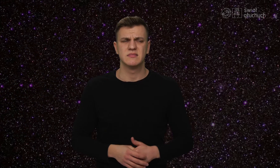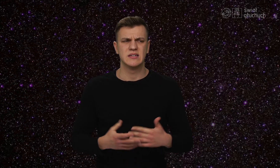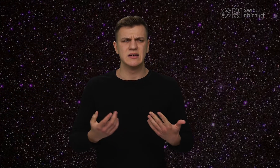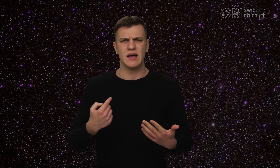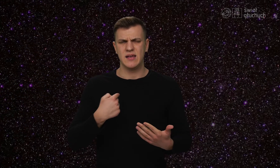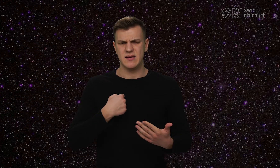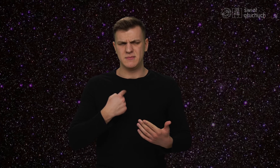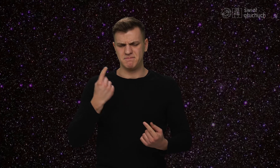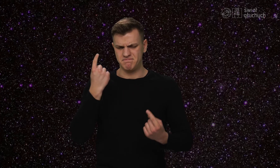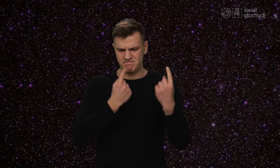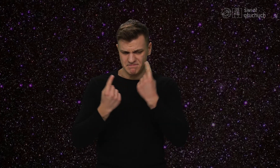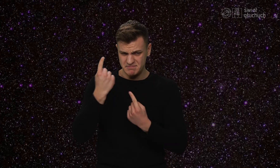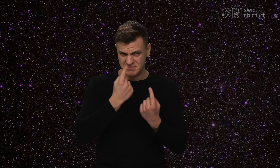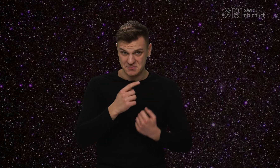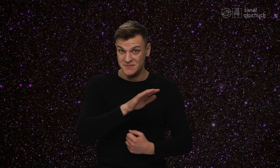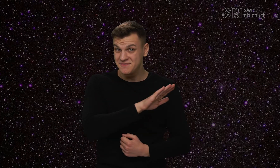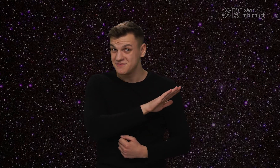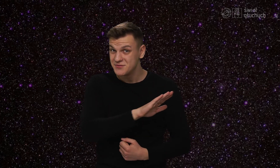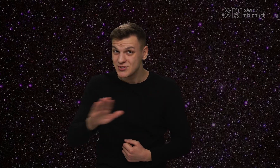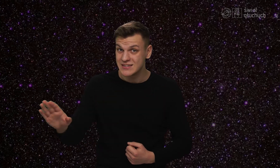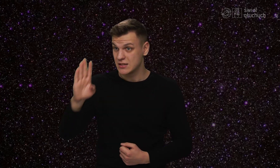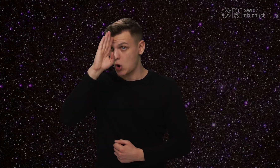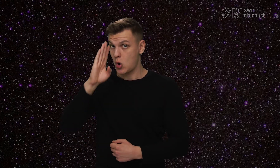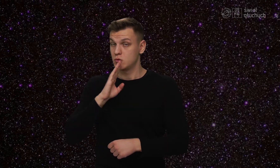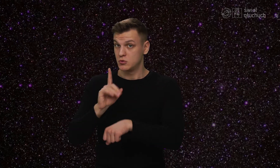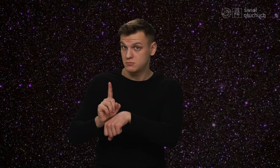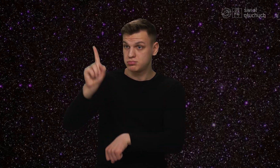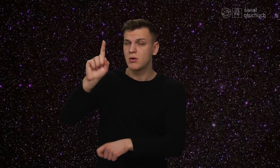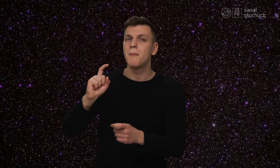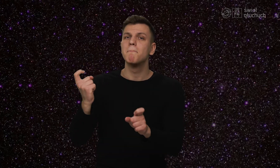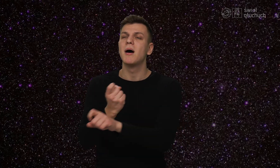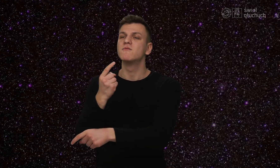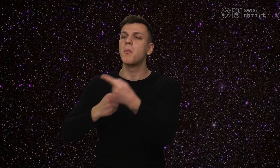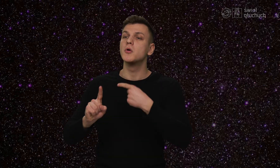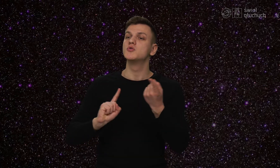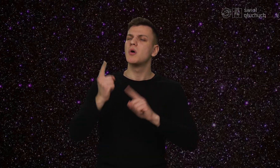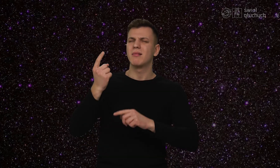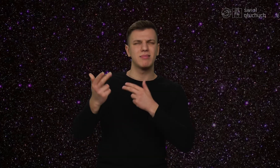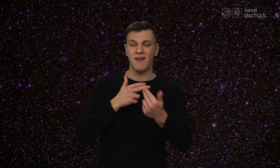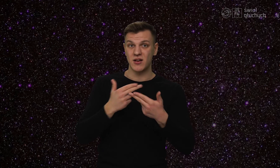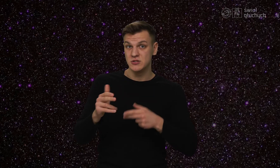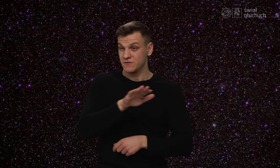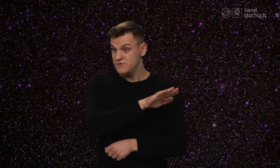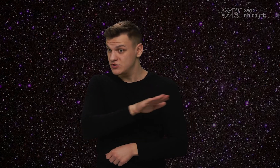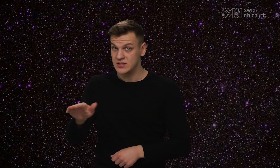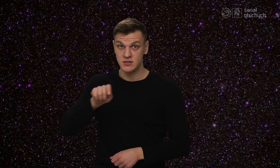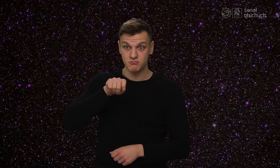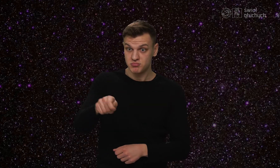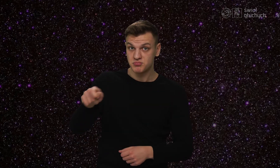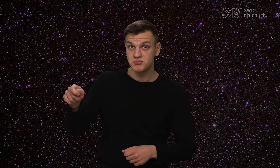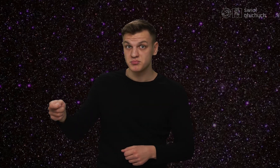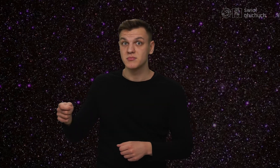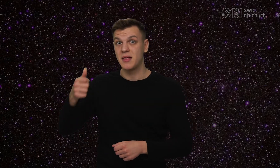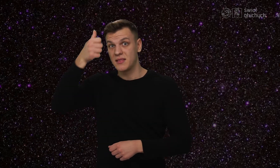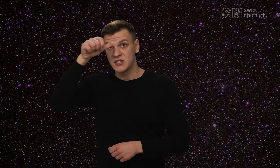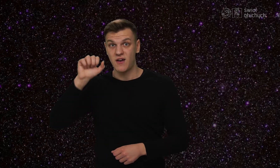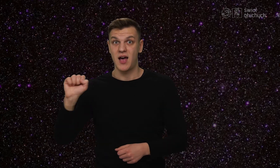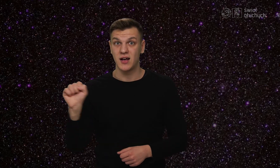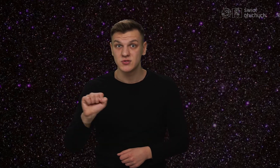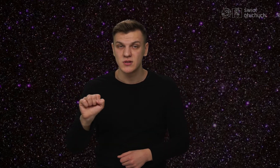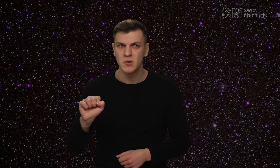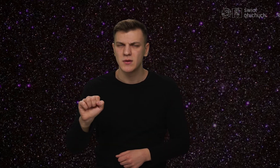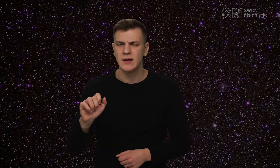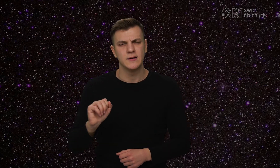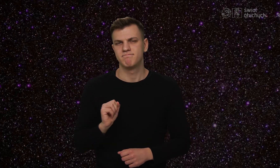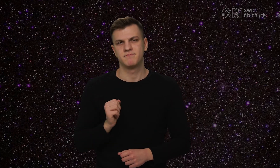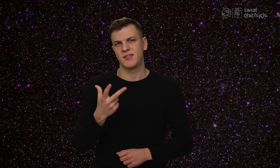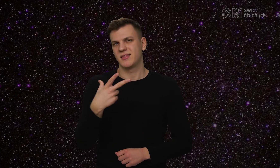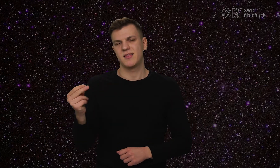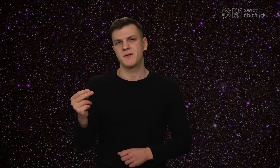But with the word "astronaut" - no matter what country a person comes from -